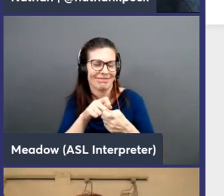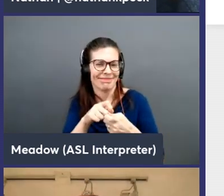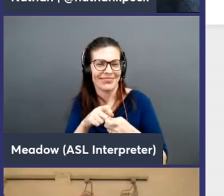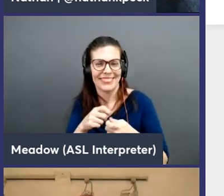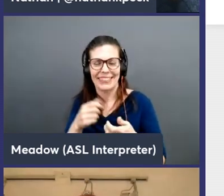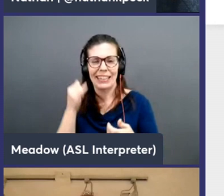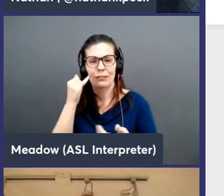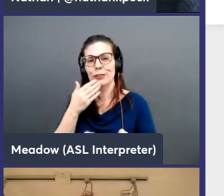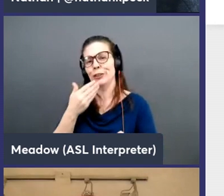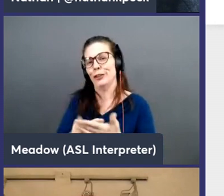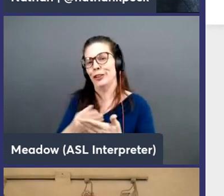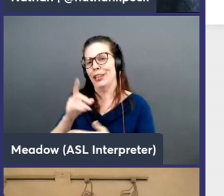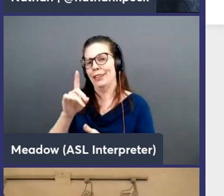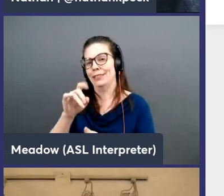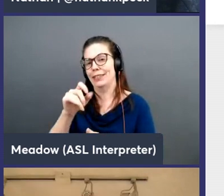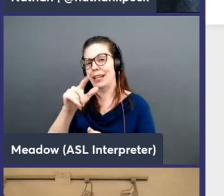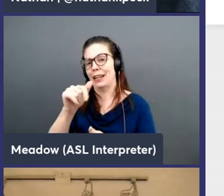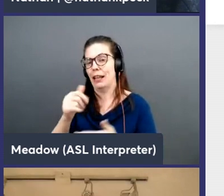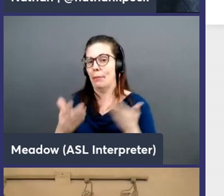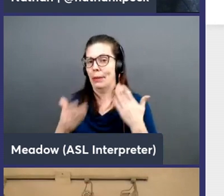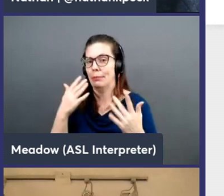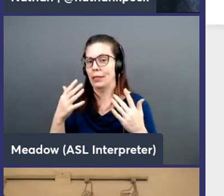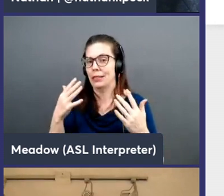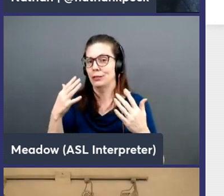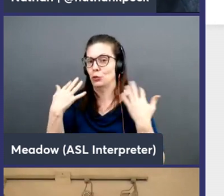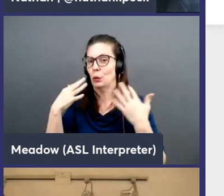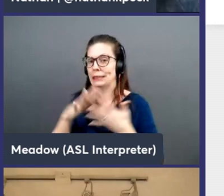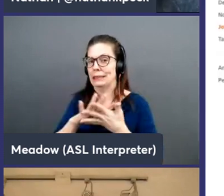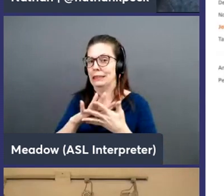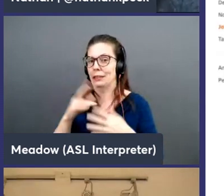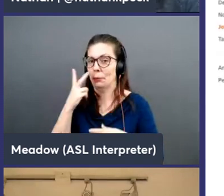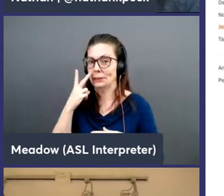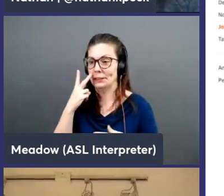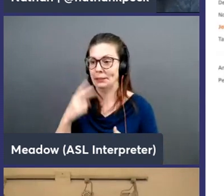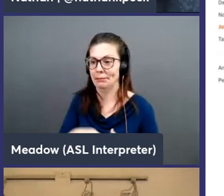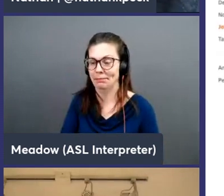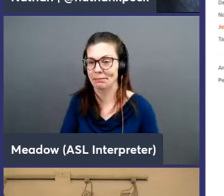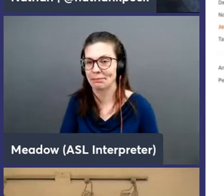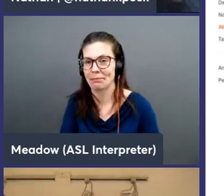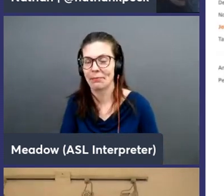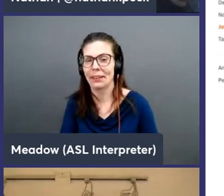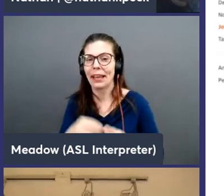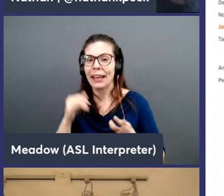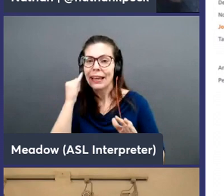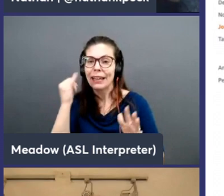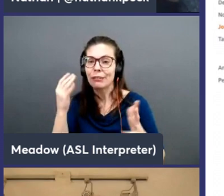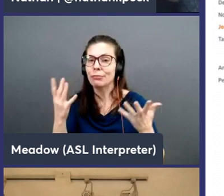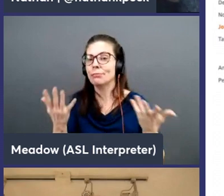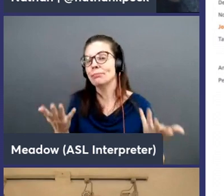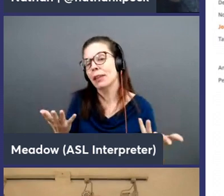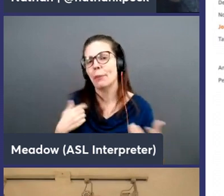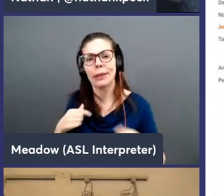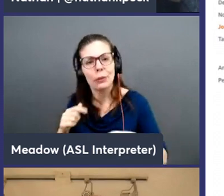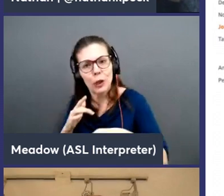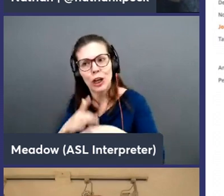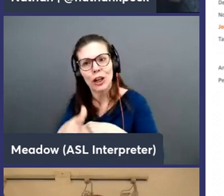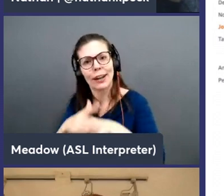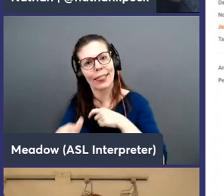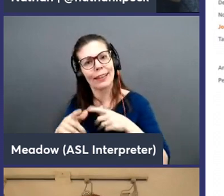It might be very noisy, so if it is, then... It's very noisy! We're in the early stages of technology, are we not?